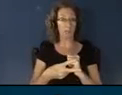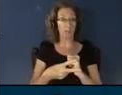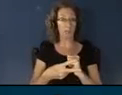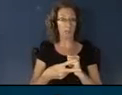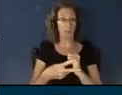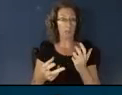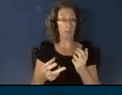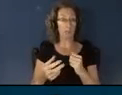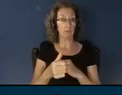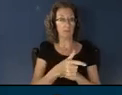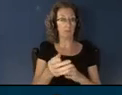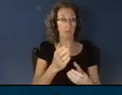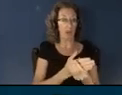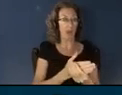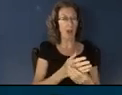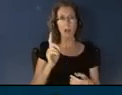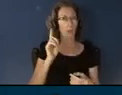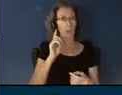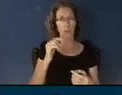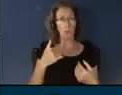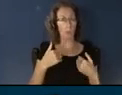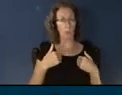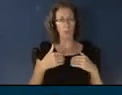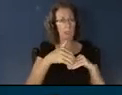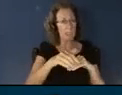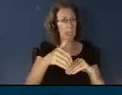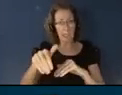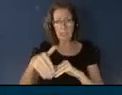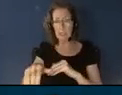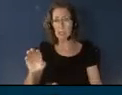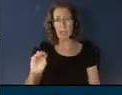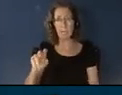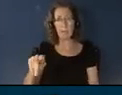file. I don't think we will be sending MP4 files to folks just because it's gonna